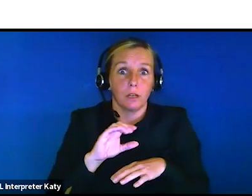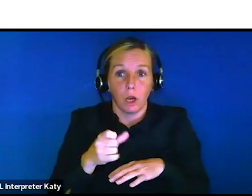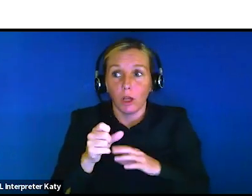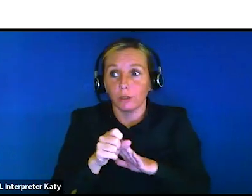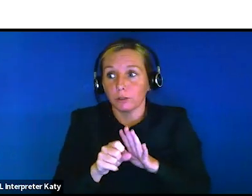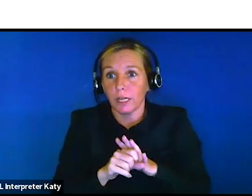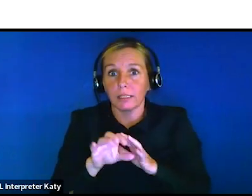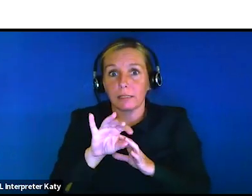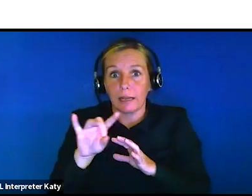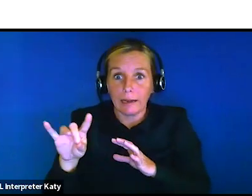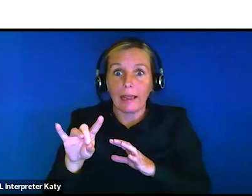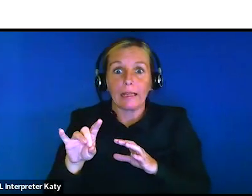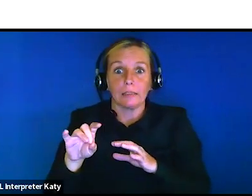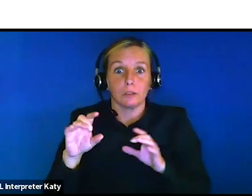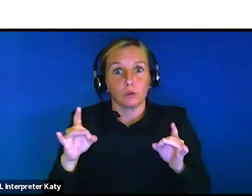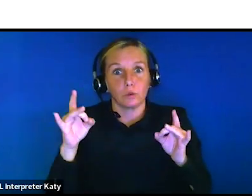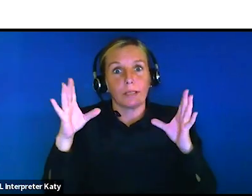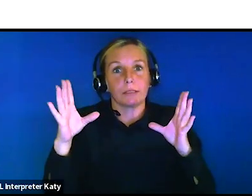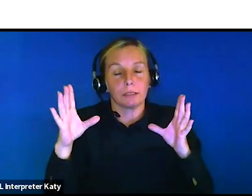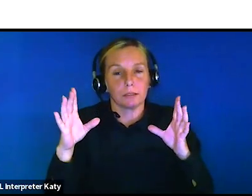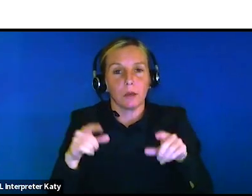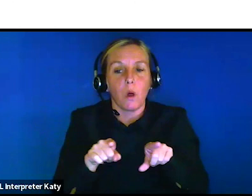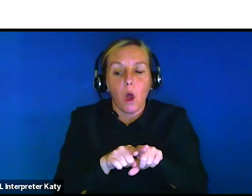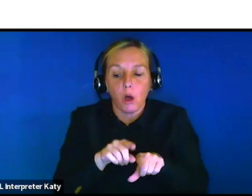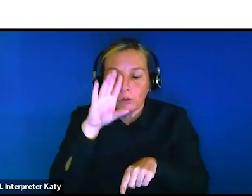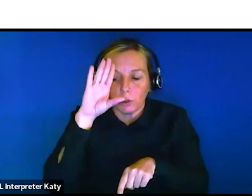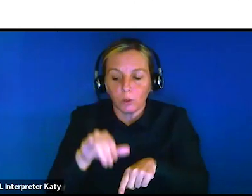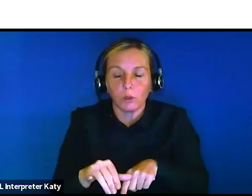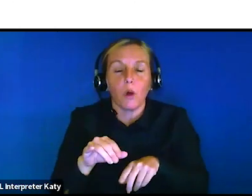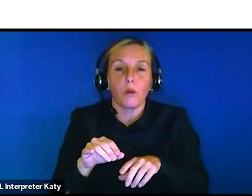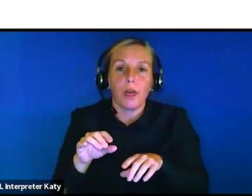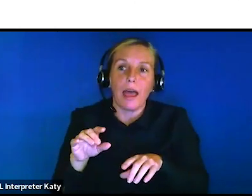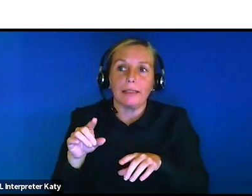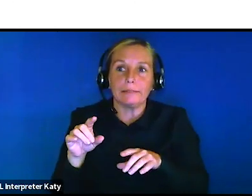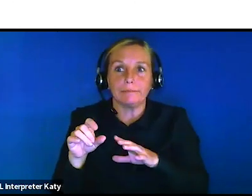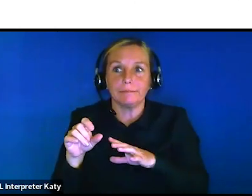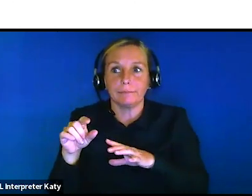We also know states are leveraging other resources to help bolster crisis work as well.